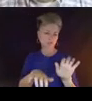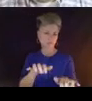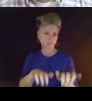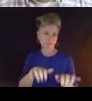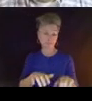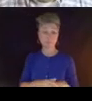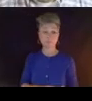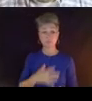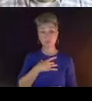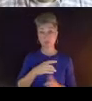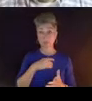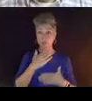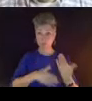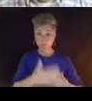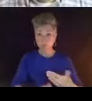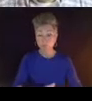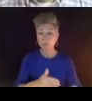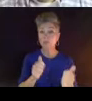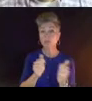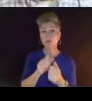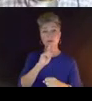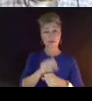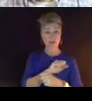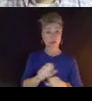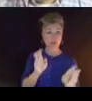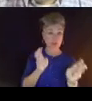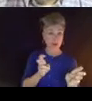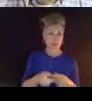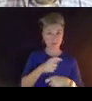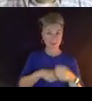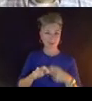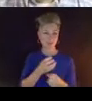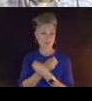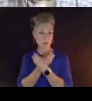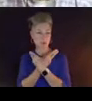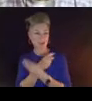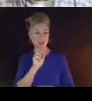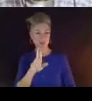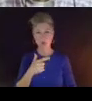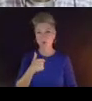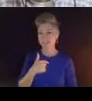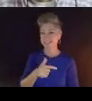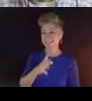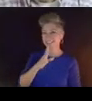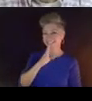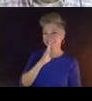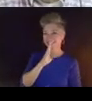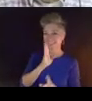with our actual topic rather than bow ties or me chatting at you. So we have Annie Lakatos,